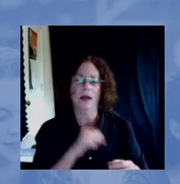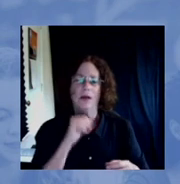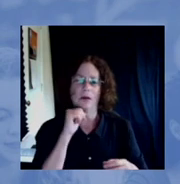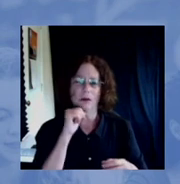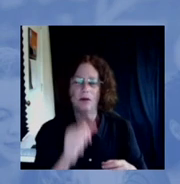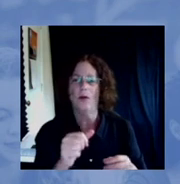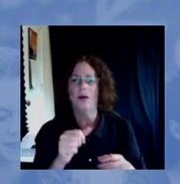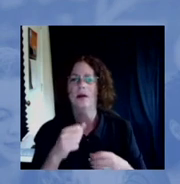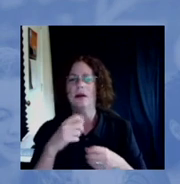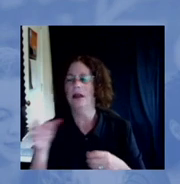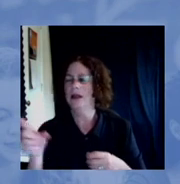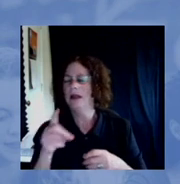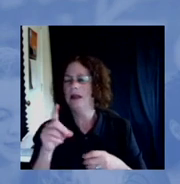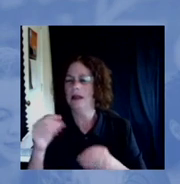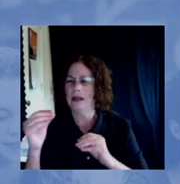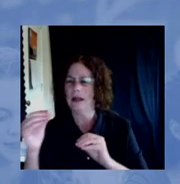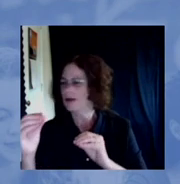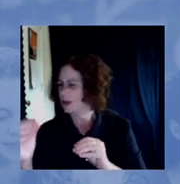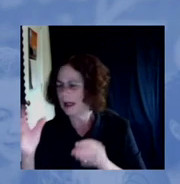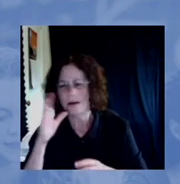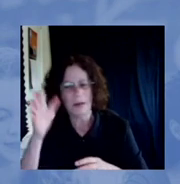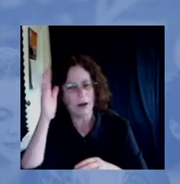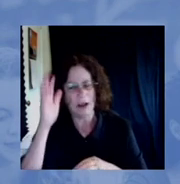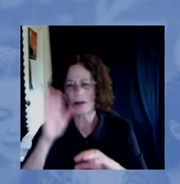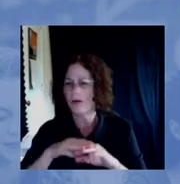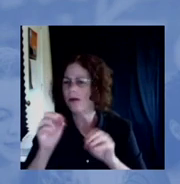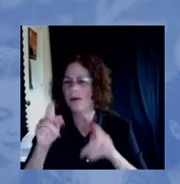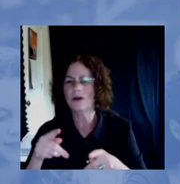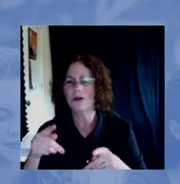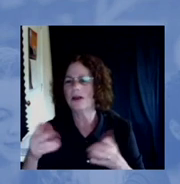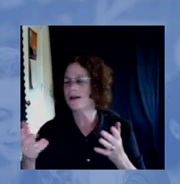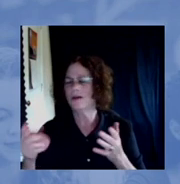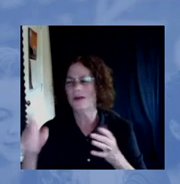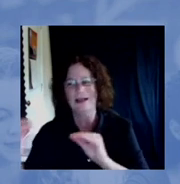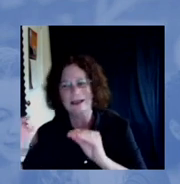EDUCATE THE PARENTS ON THE OPPORTUNITIES AVAILABLE AND ACTUALLY INCREASE THEIR SKILL SET, WE